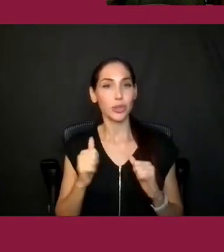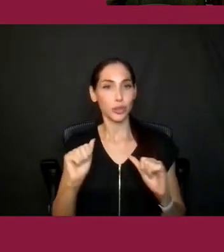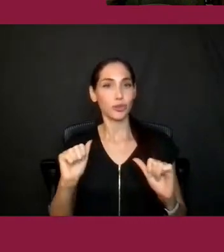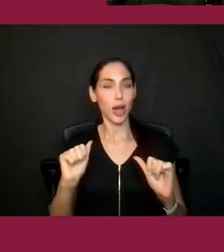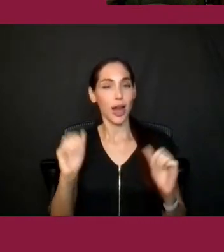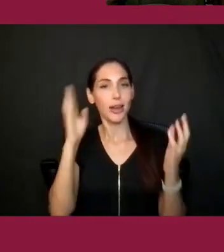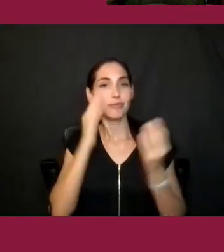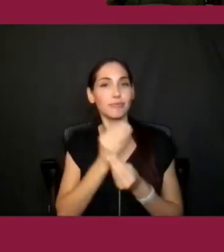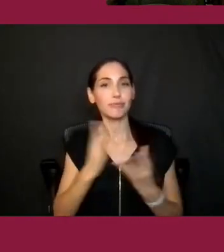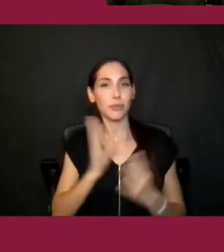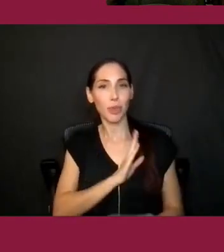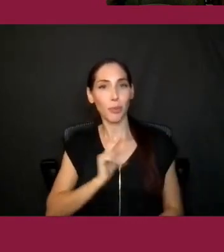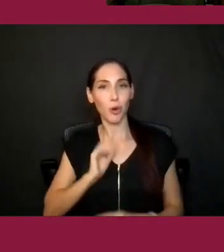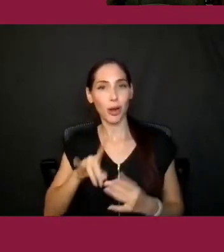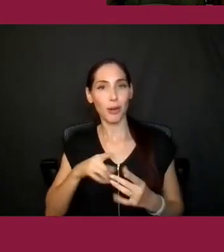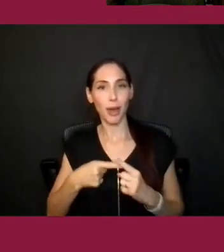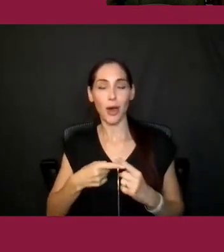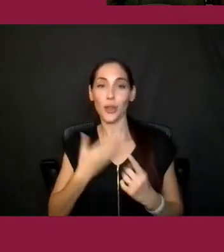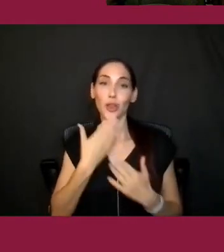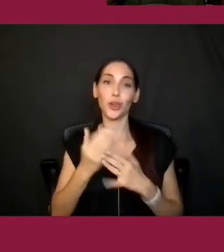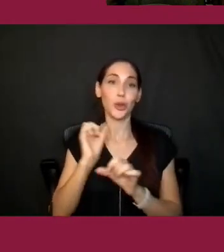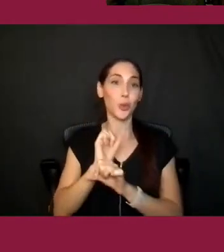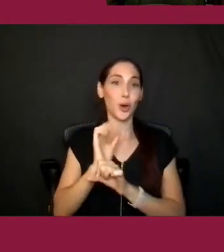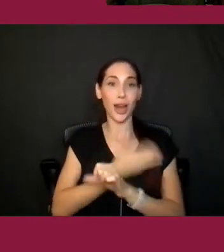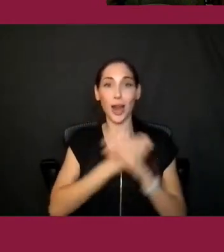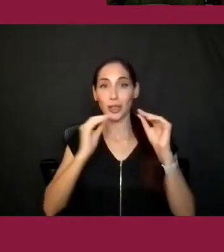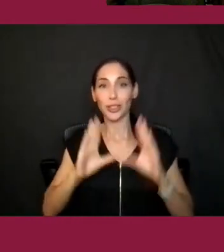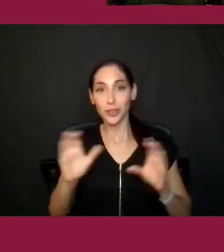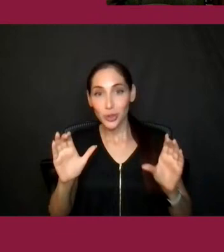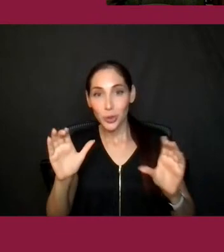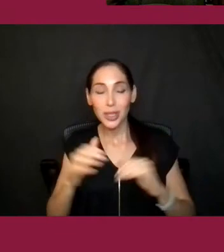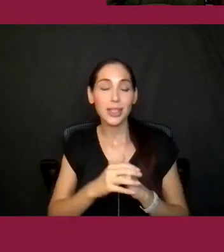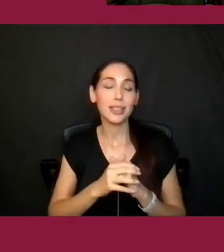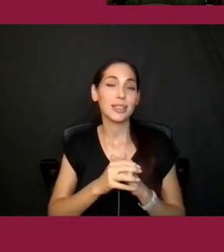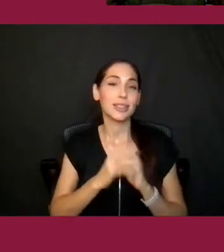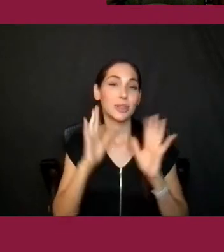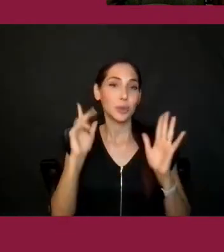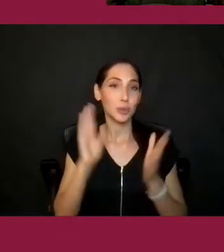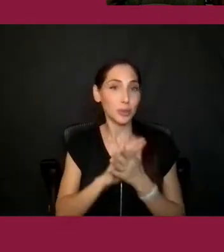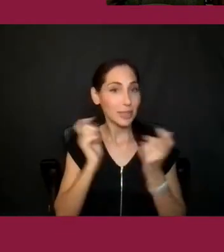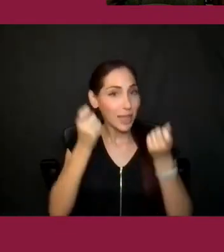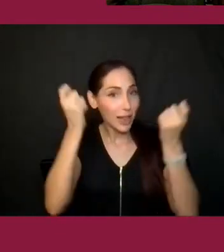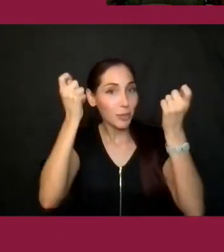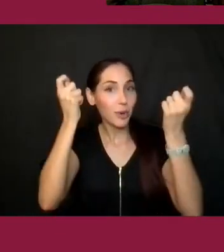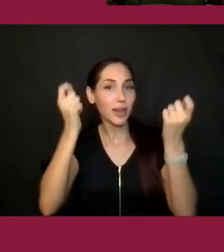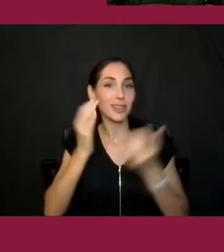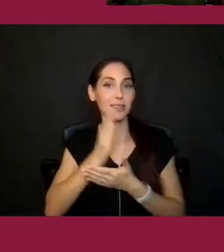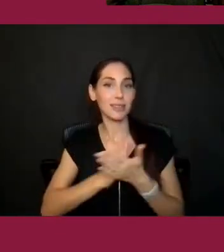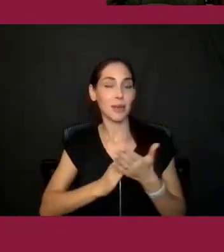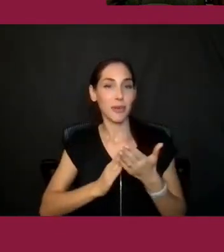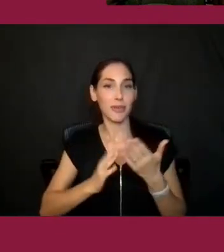the good work that our faculty is doing and to celebrate, uh, some of the great work that we do.